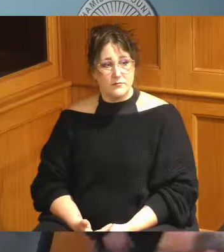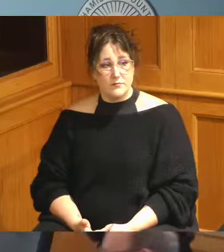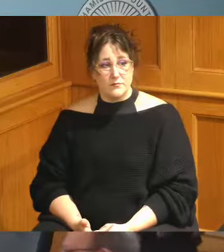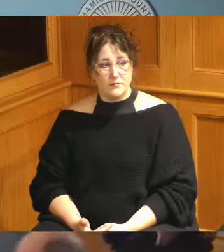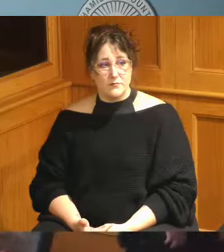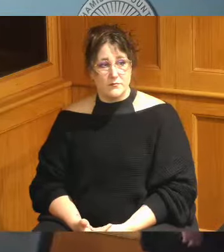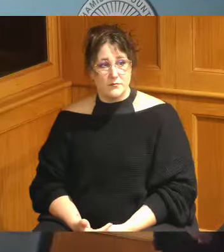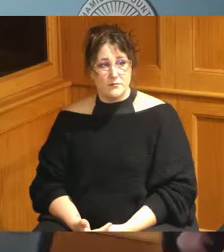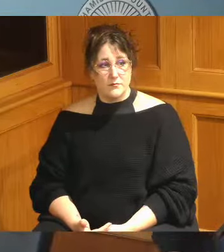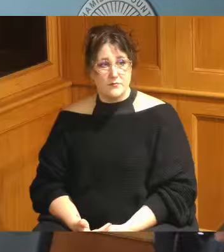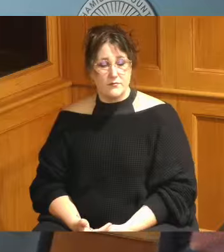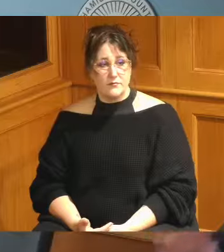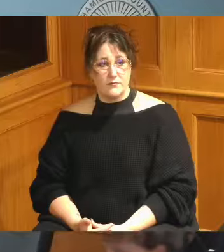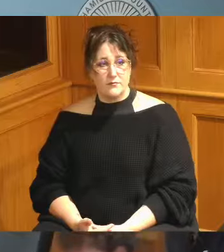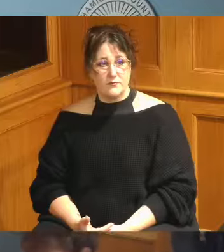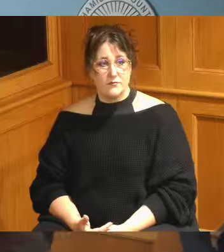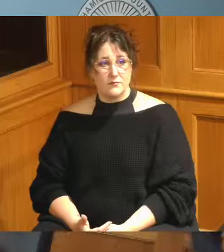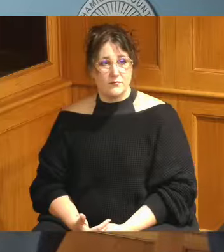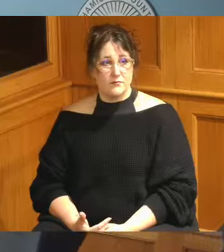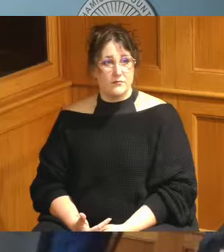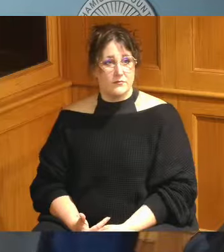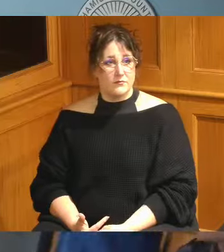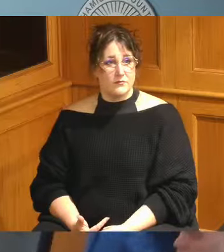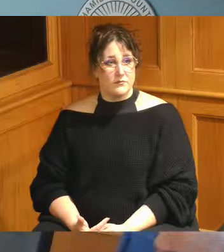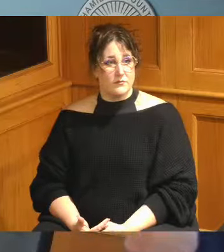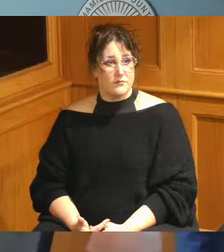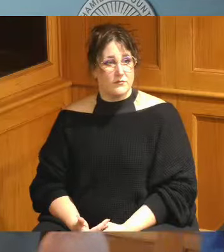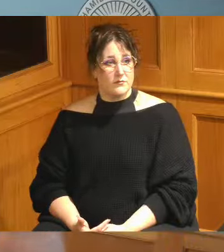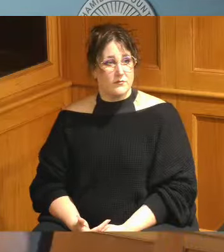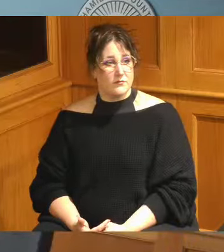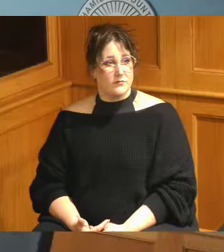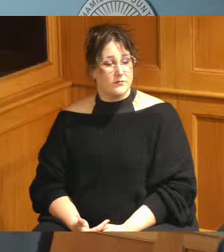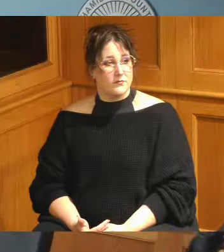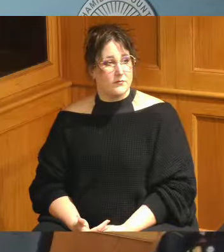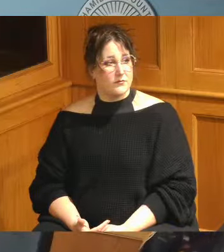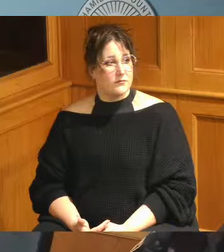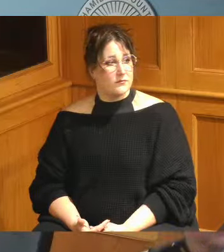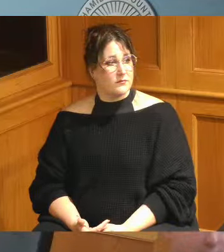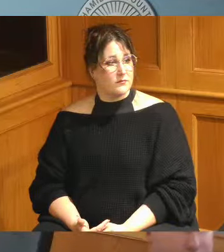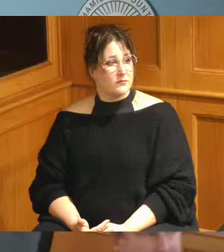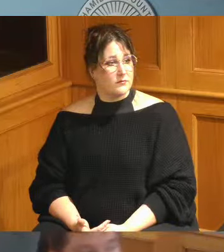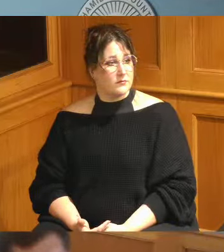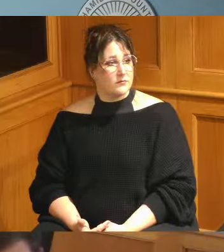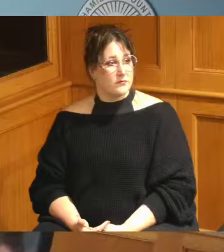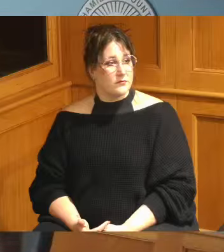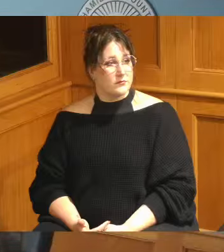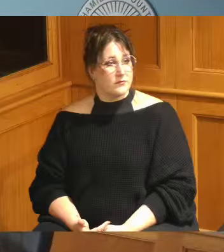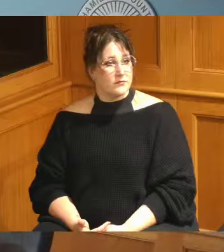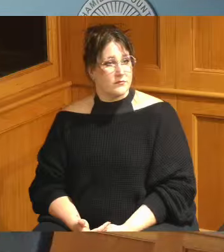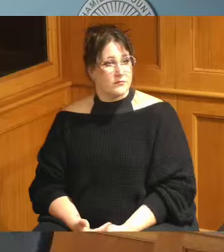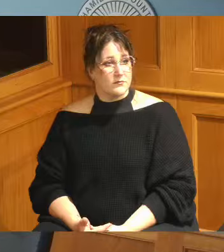official service holiday? Need to work that in. Thank you.